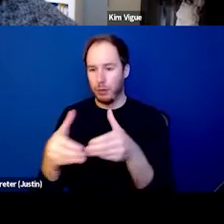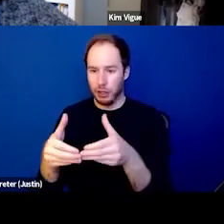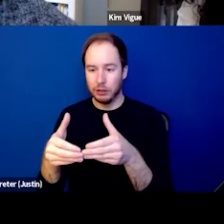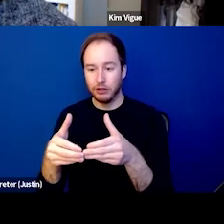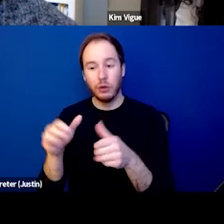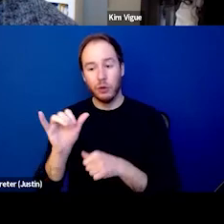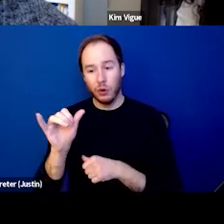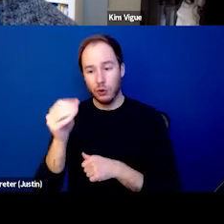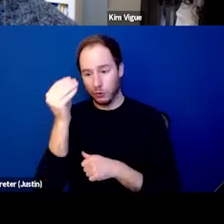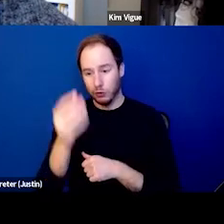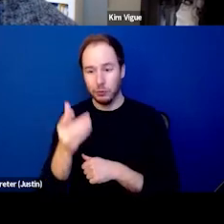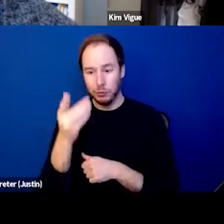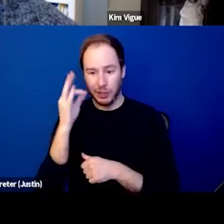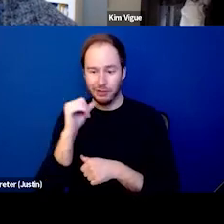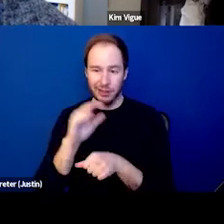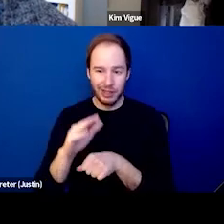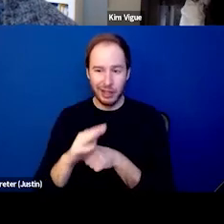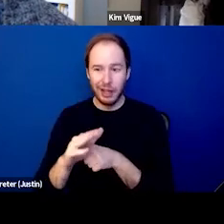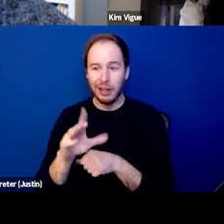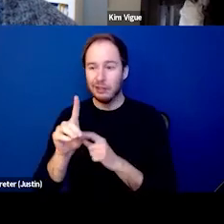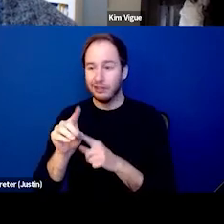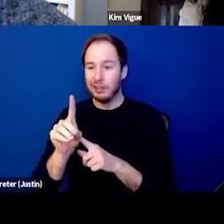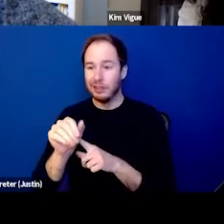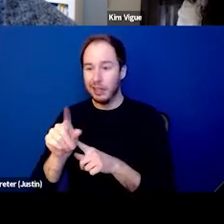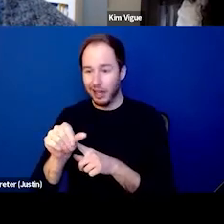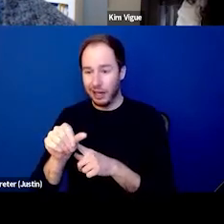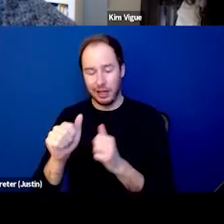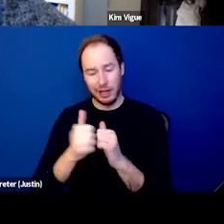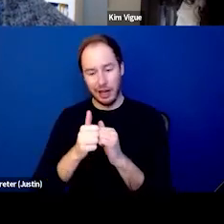because of the lack of data and the way that the native population has shifted,